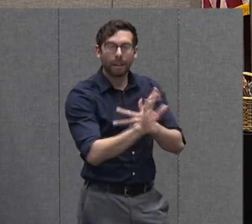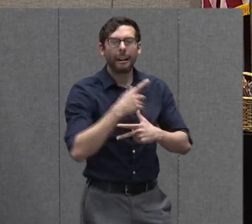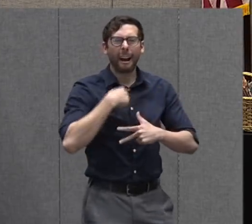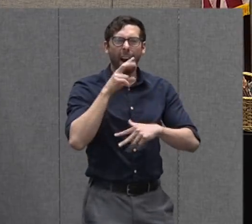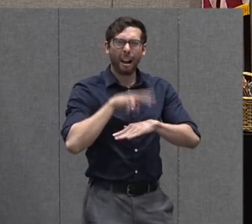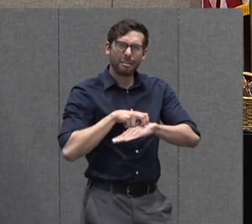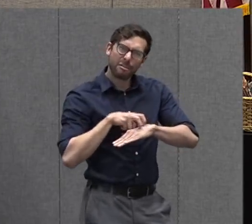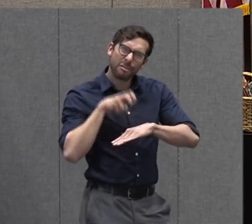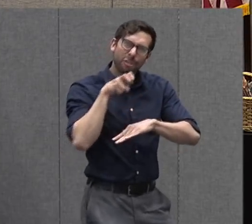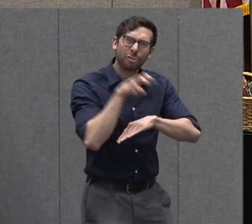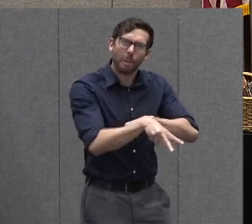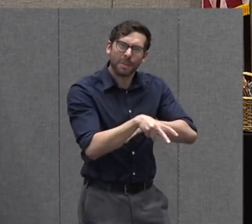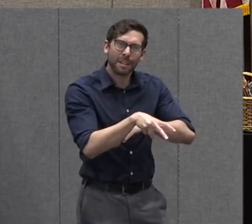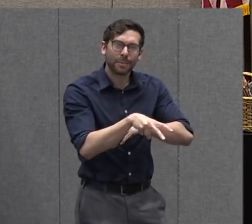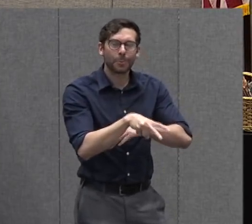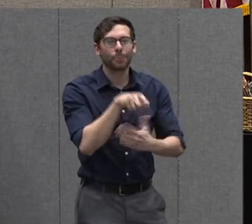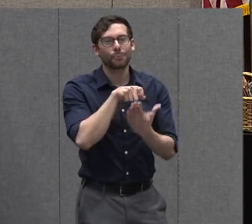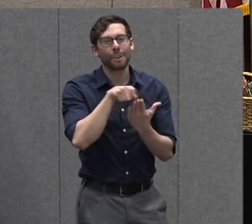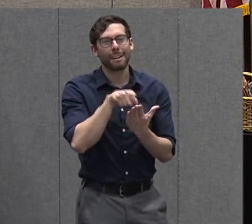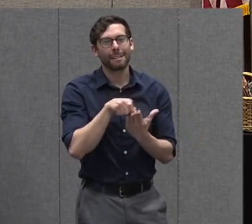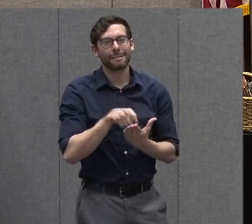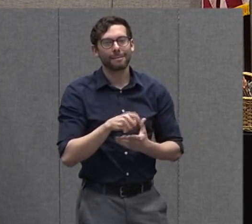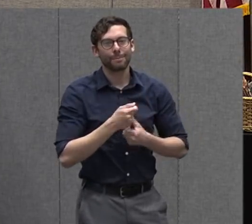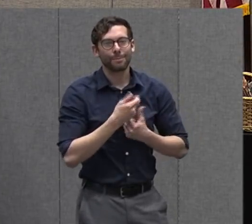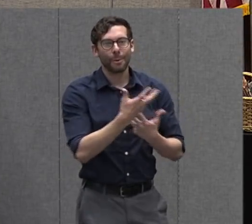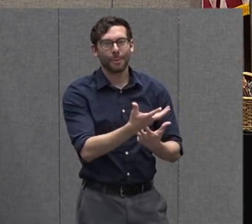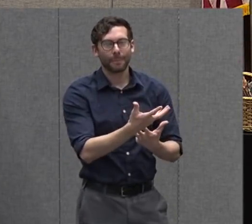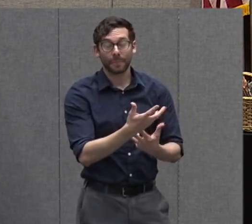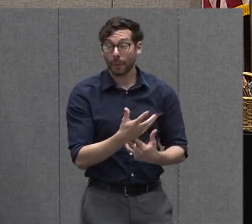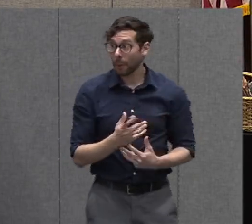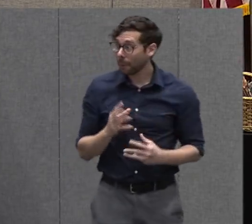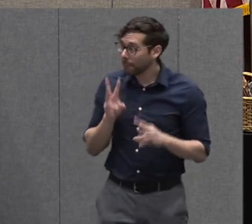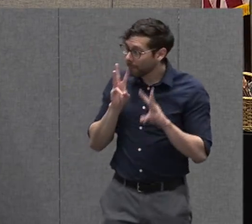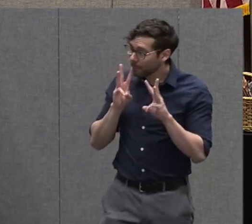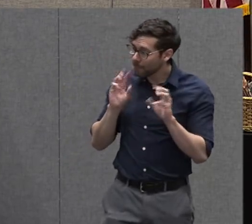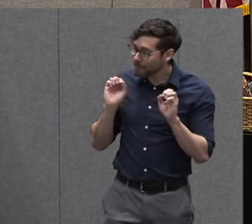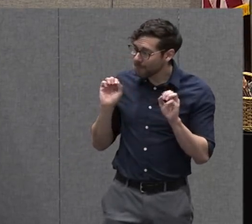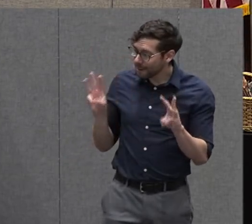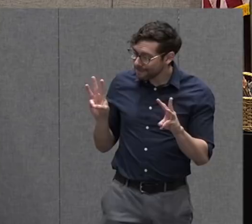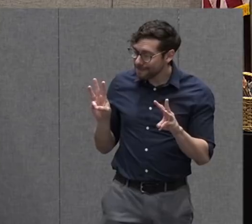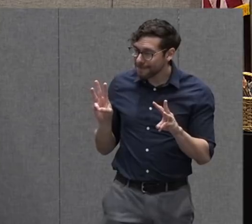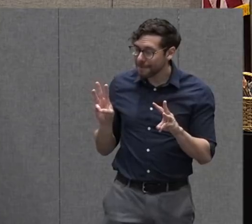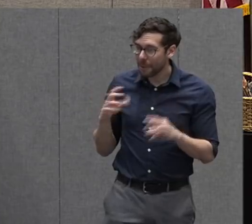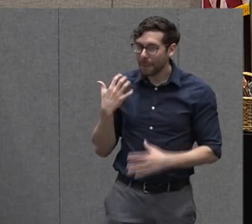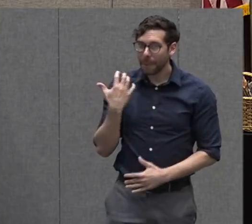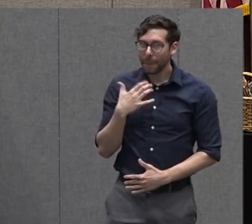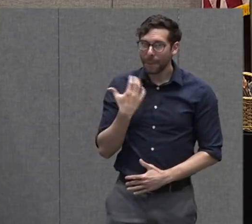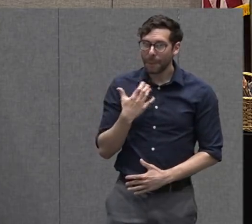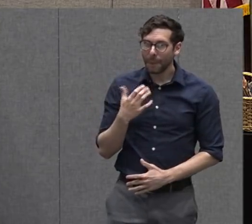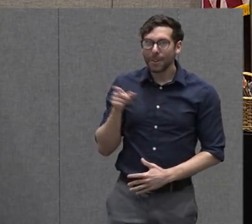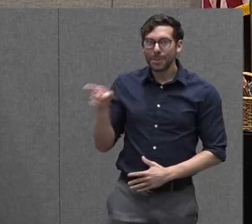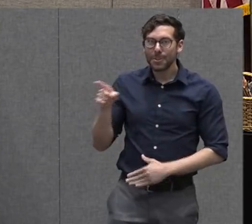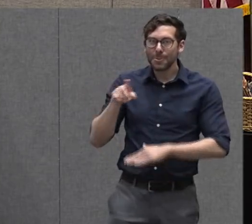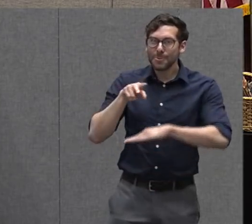[Miss Martindale] Wow, you jumped into a poe..like right there is poetry. [Mr. R] But figuratively.